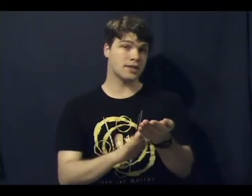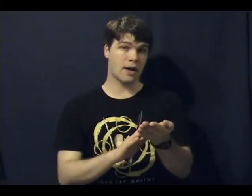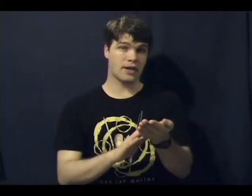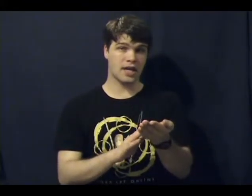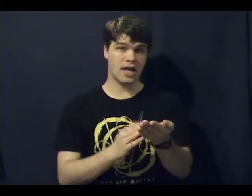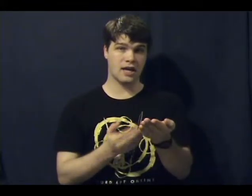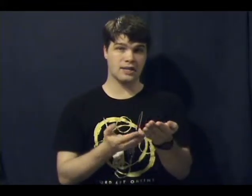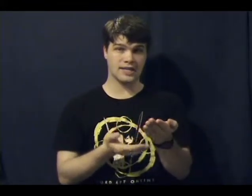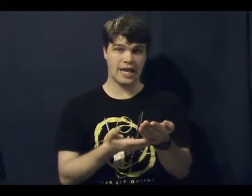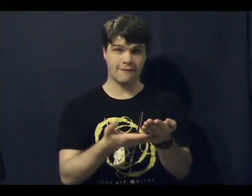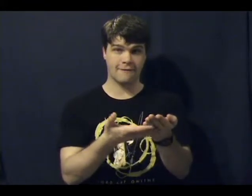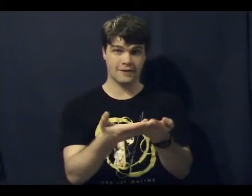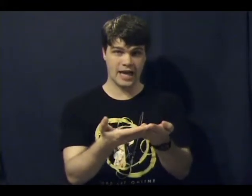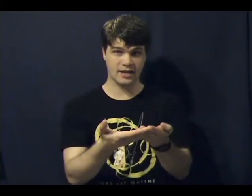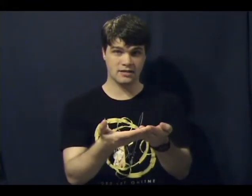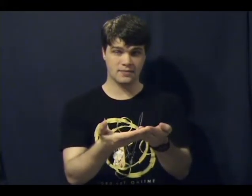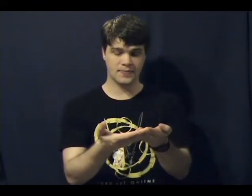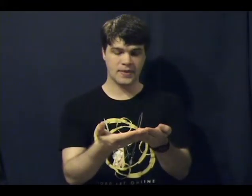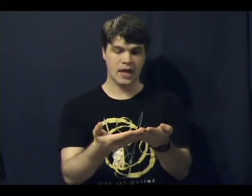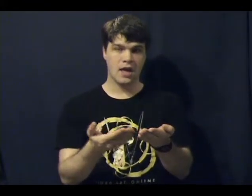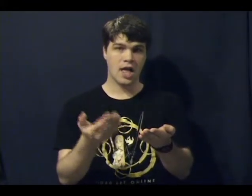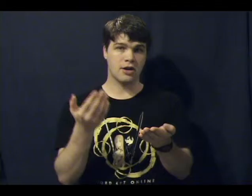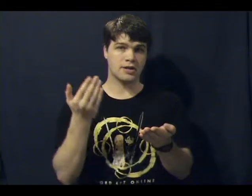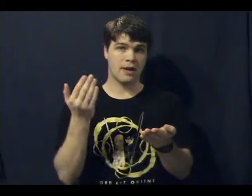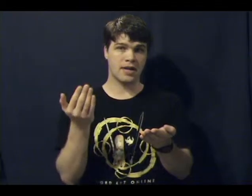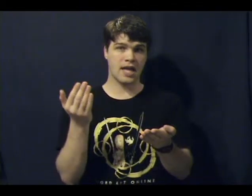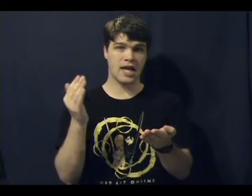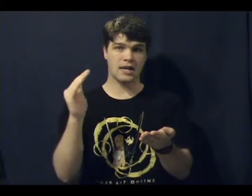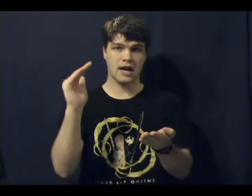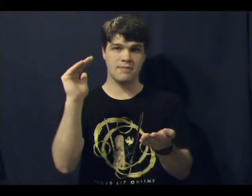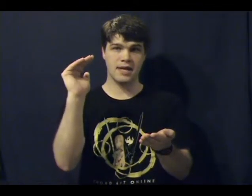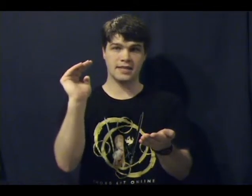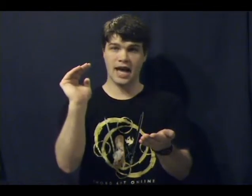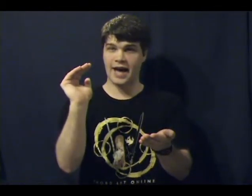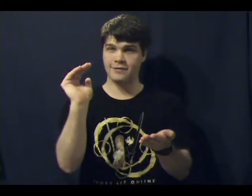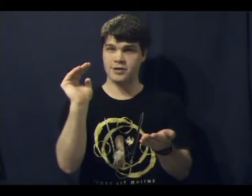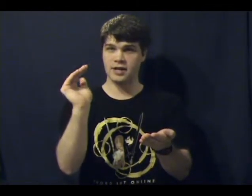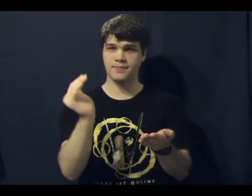dominant hand is laying flat and your dominant hand kinda makes a half shape